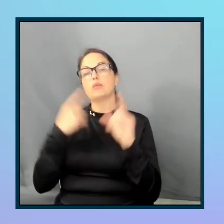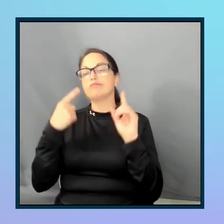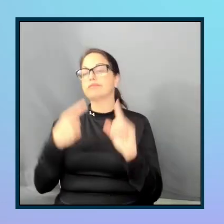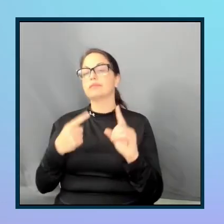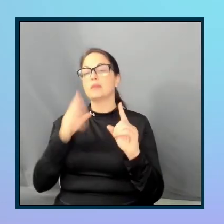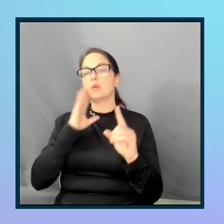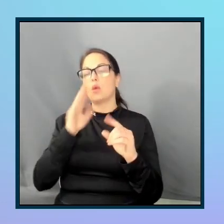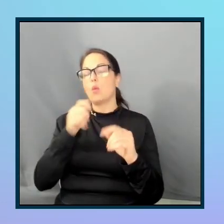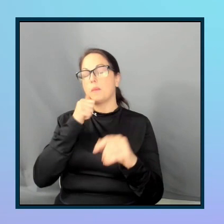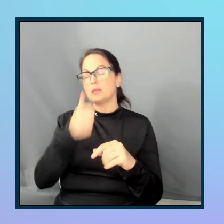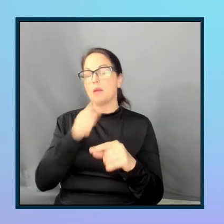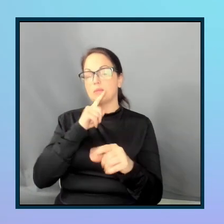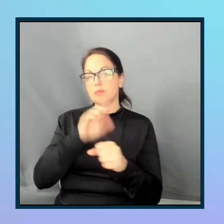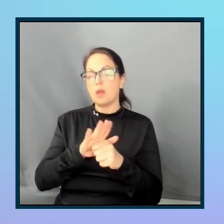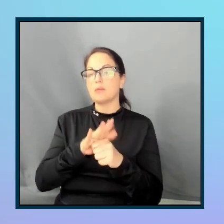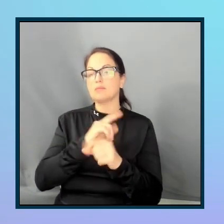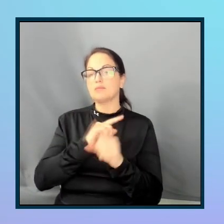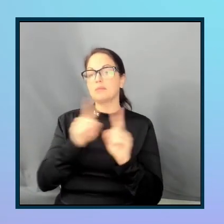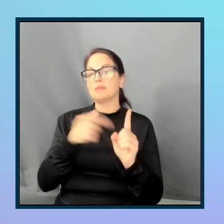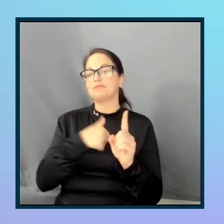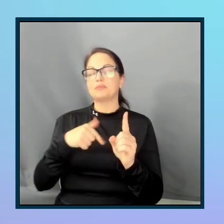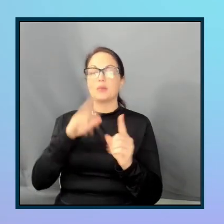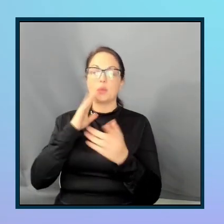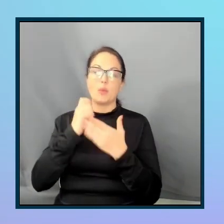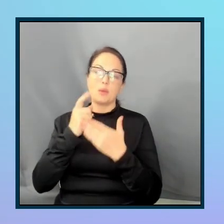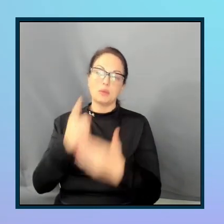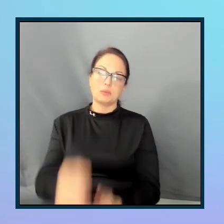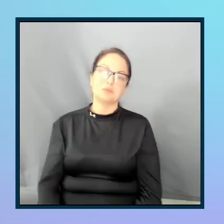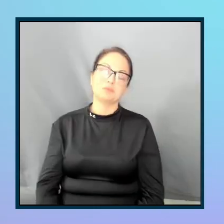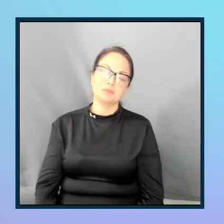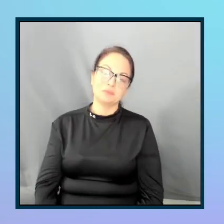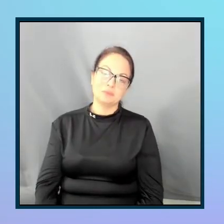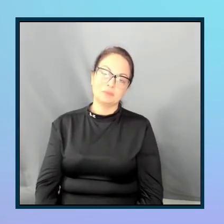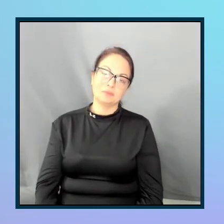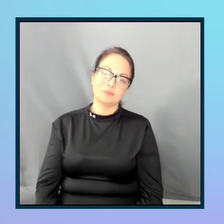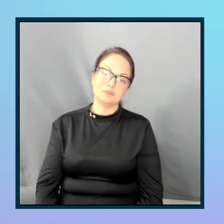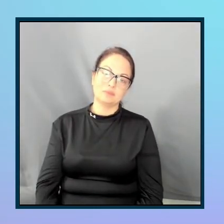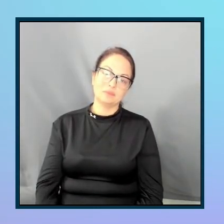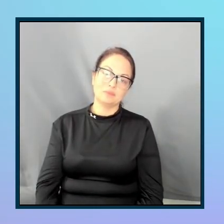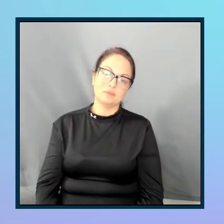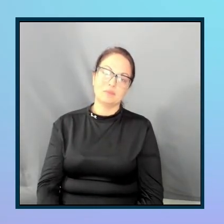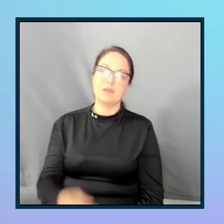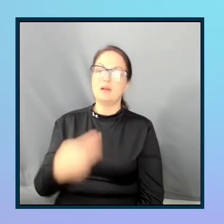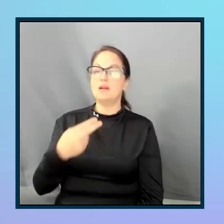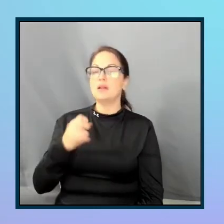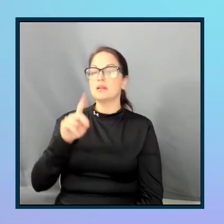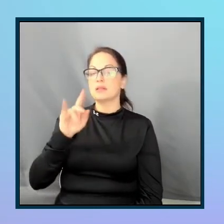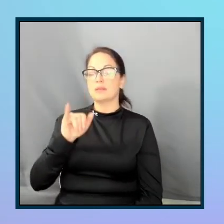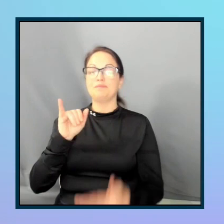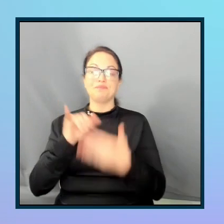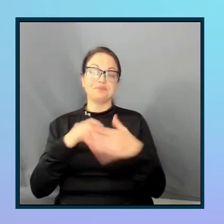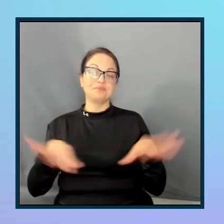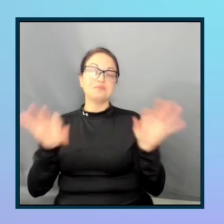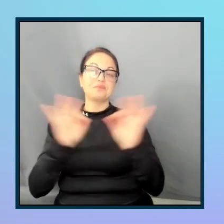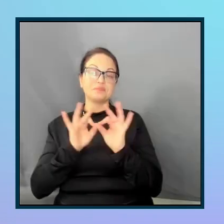but I promise you, we will help you get there. Mm-hmm, It's really important. One step at a time, small steps are okay.